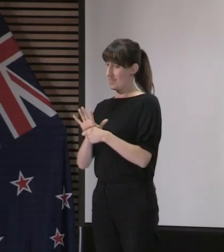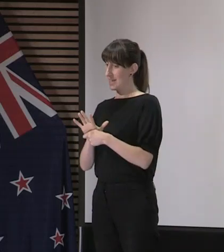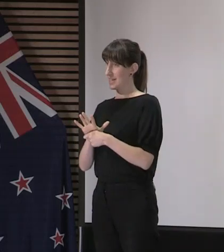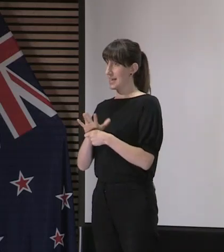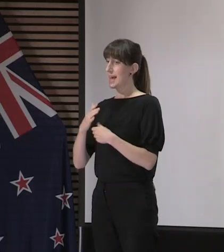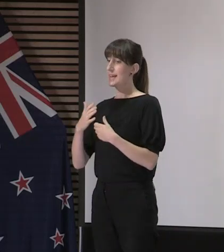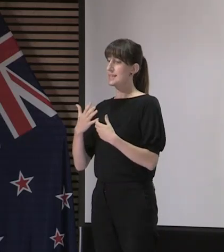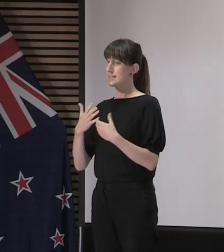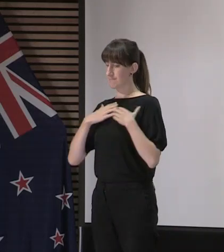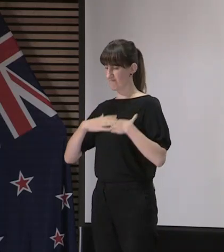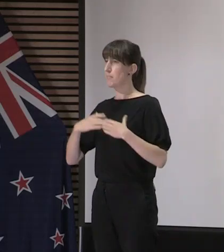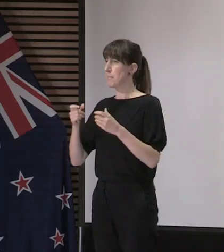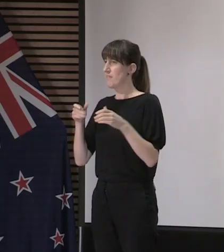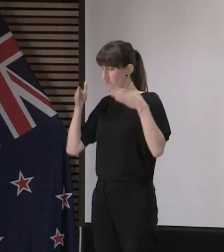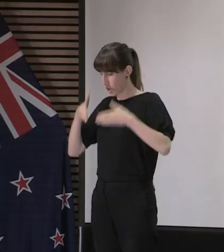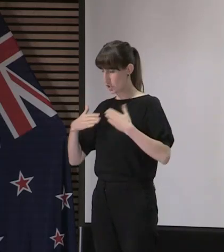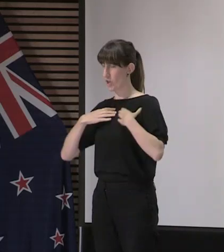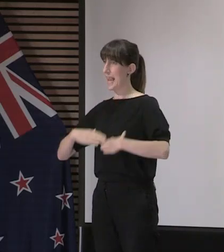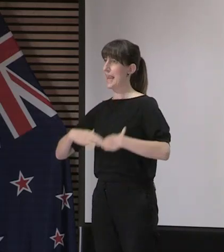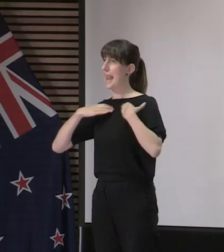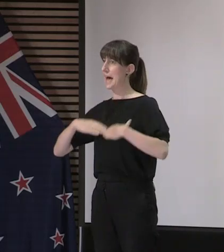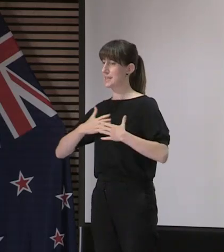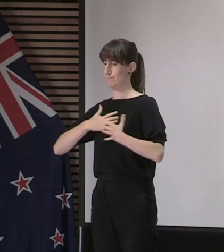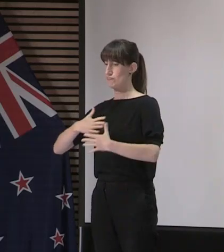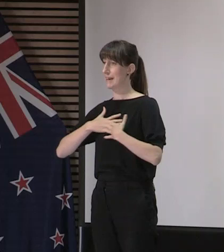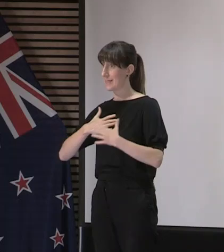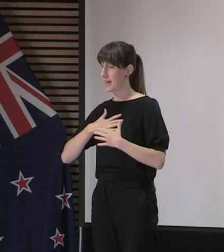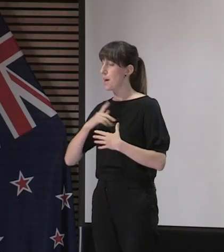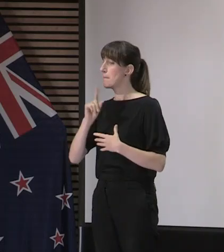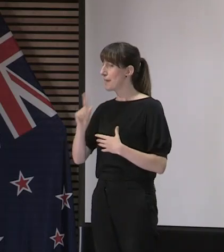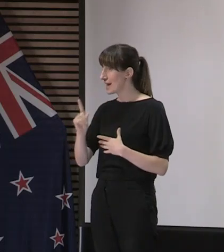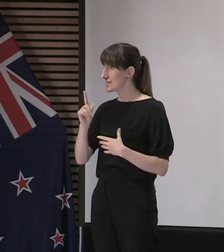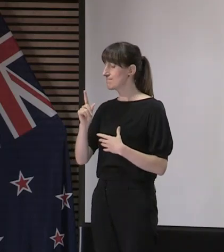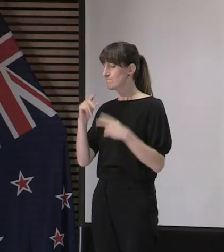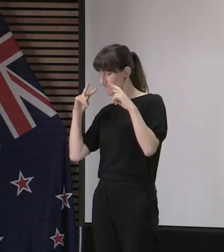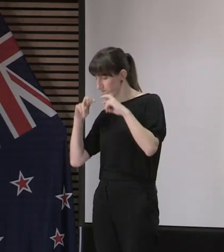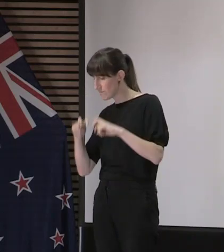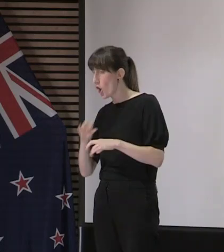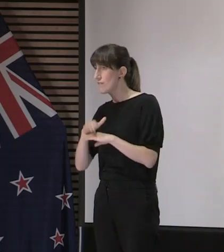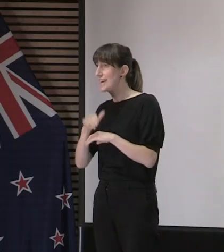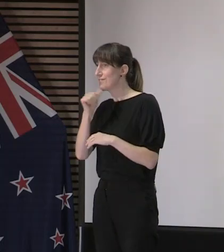clear is that this infection - even though it's a respiratory infection - does affect other